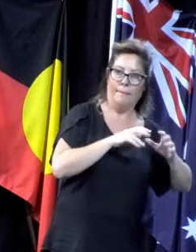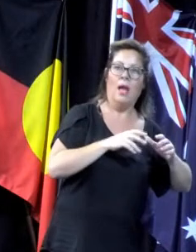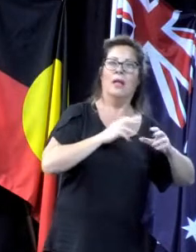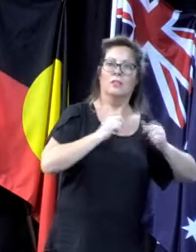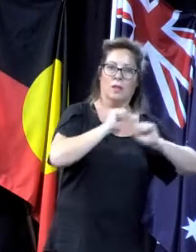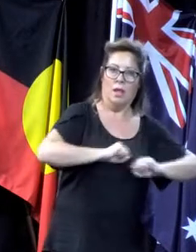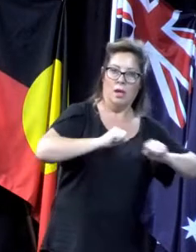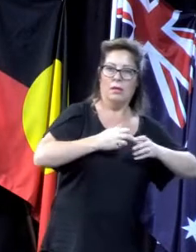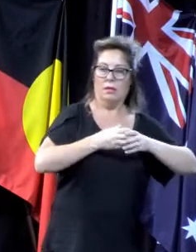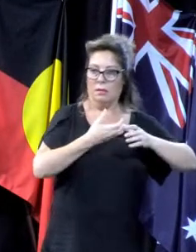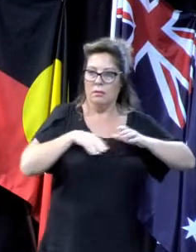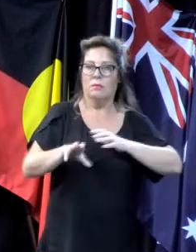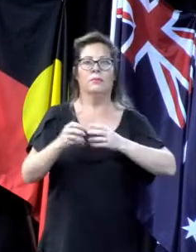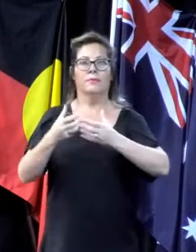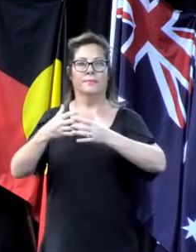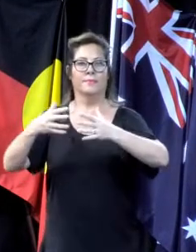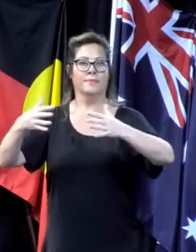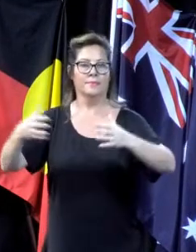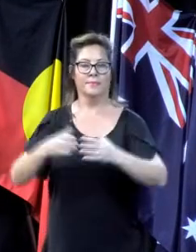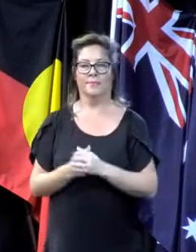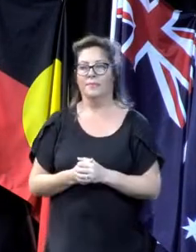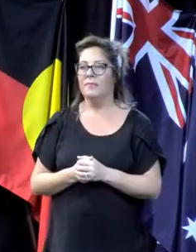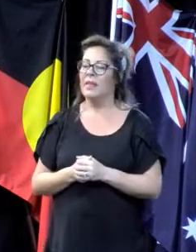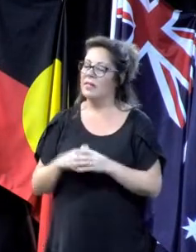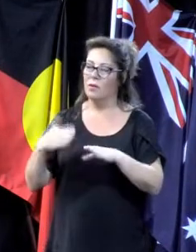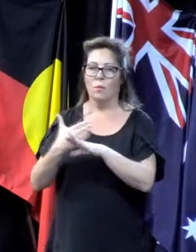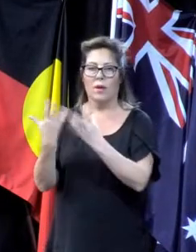Alright, any particular example that anybody can speak to